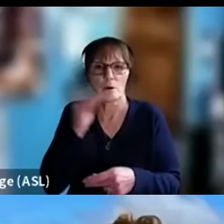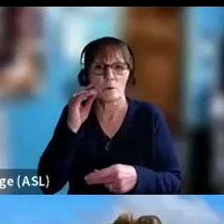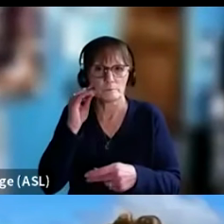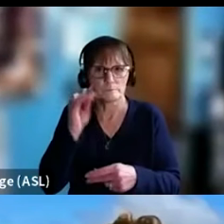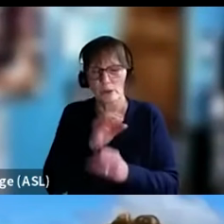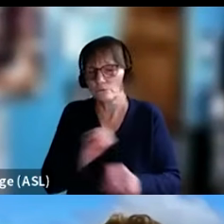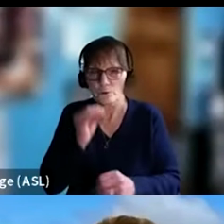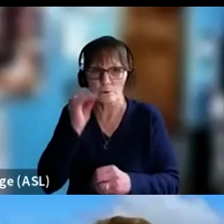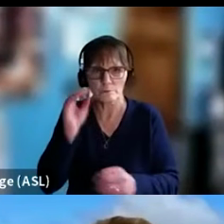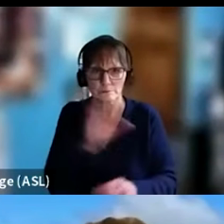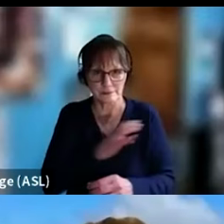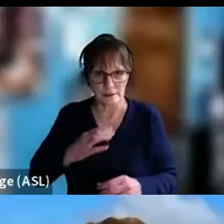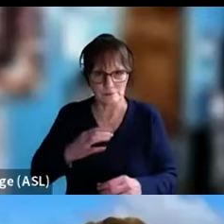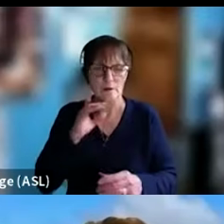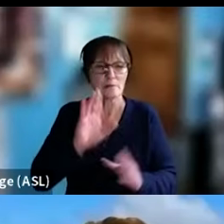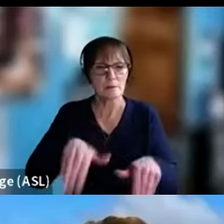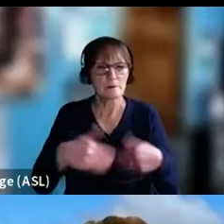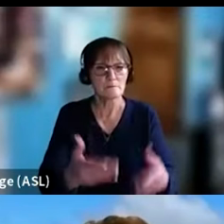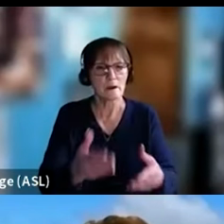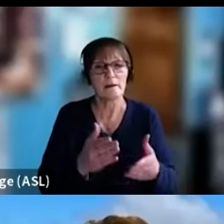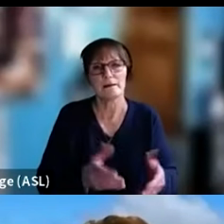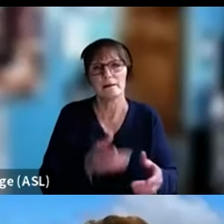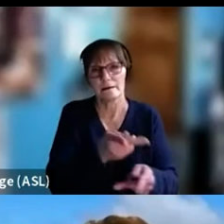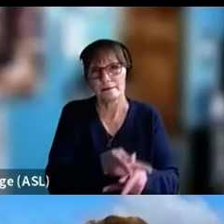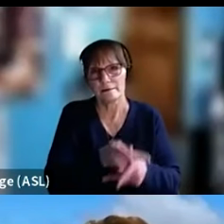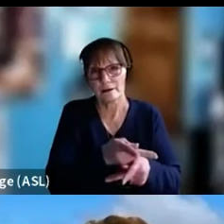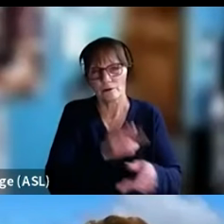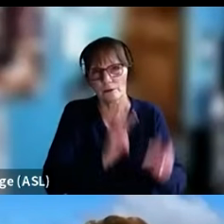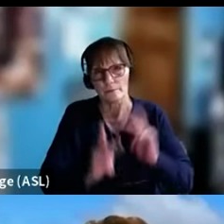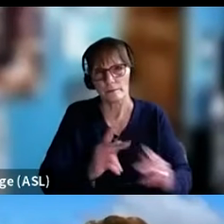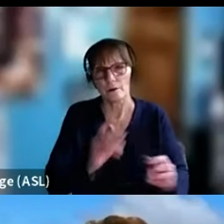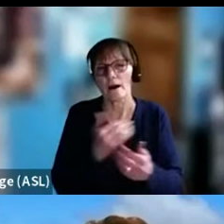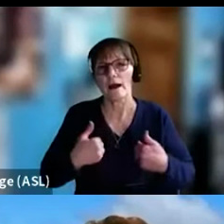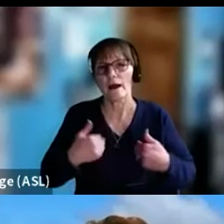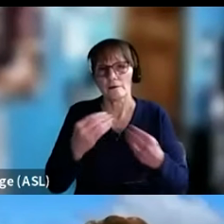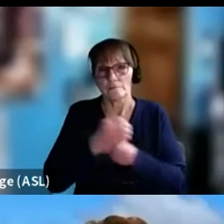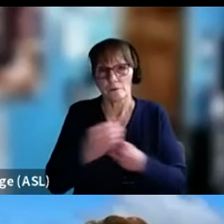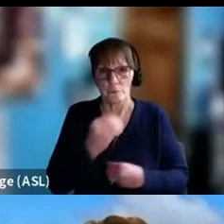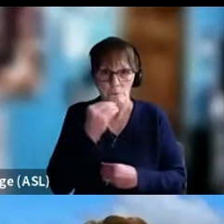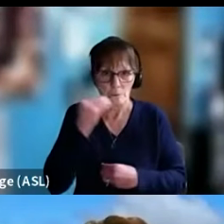provide care to people experiencing homelessness. But part of my role is also to work across the federal government and to make sure